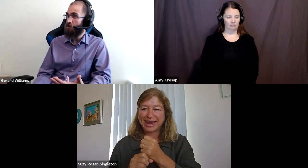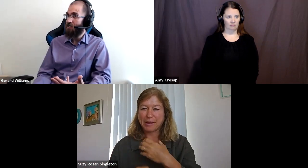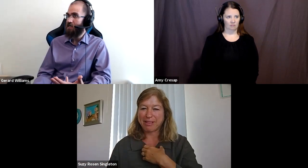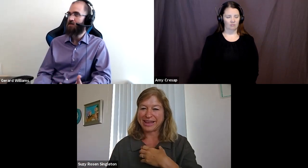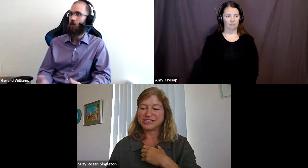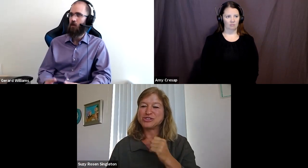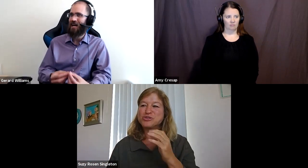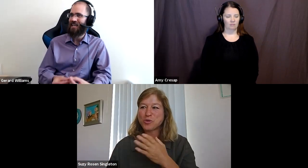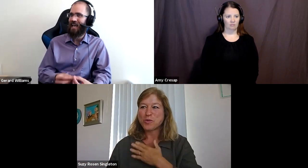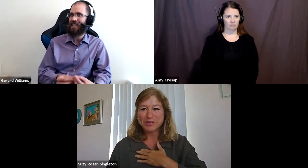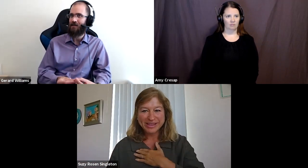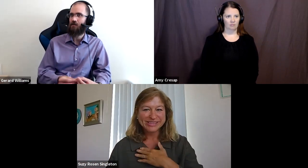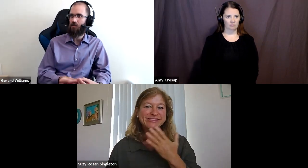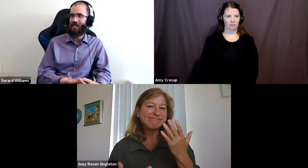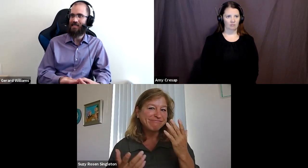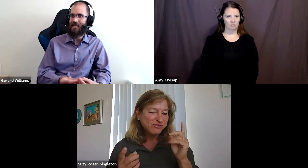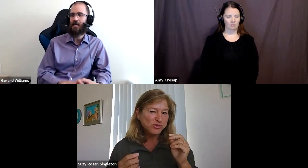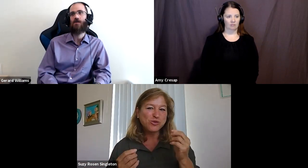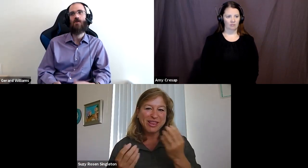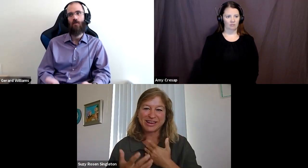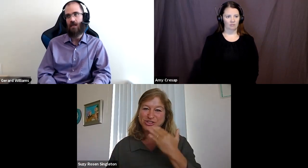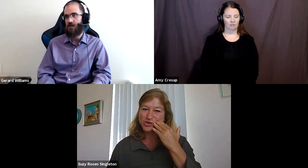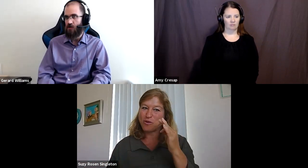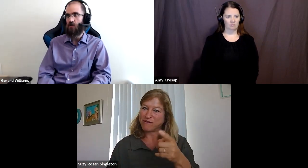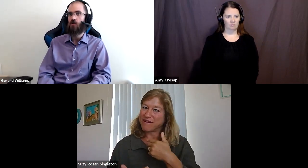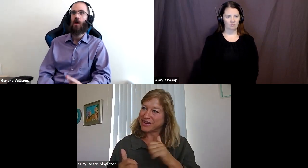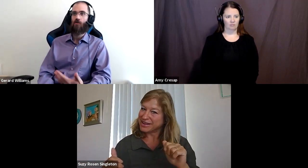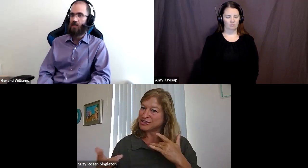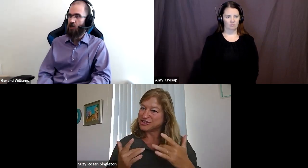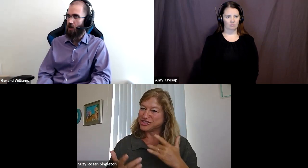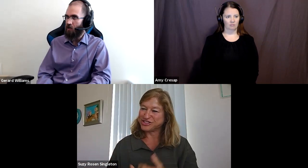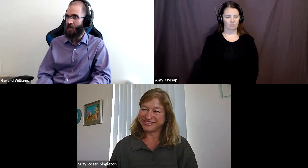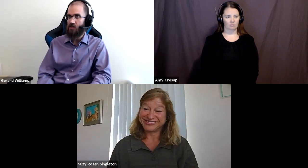exist but we're not getting the complaints data so please do reach out and let us know